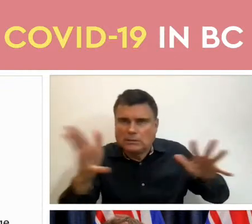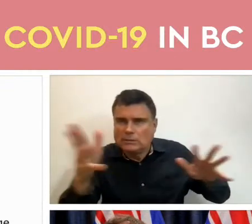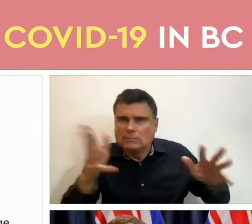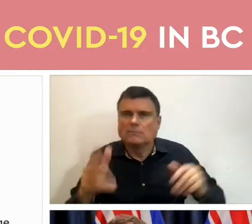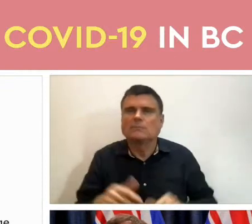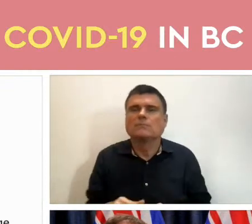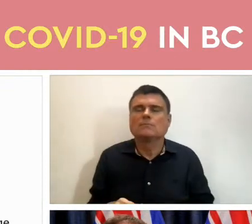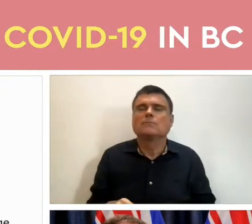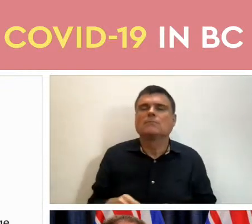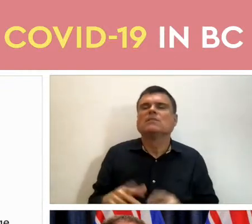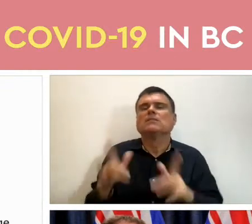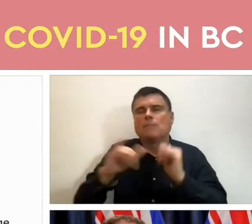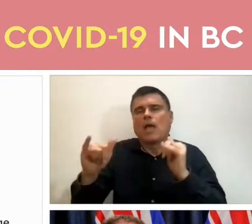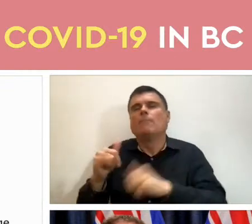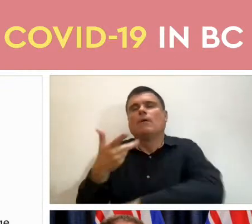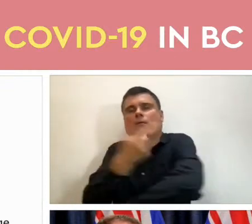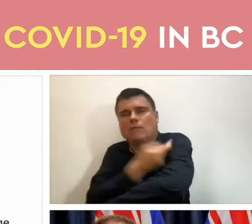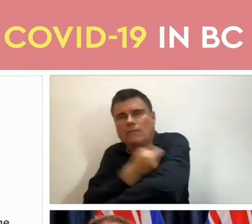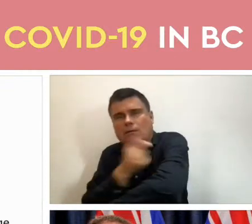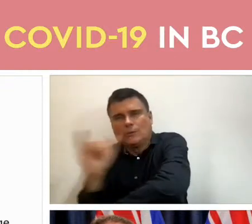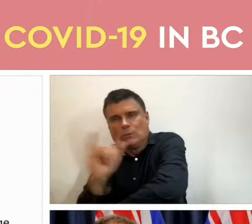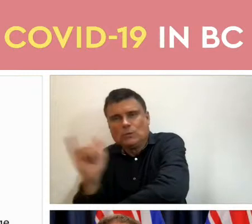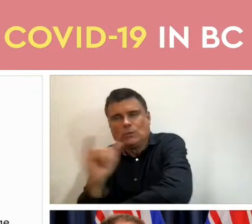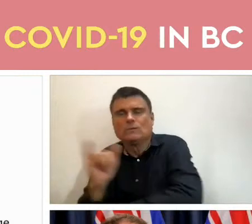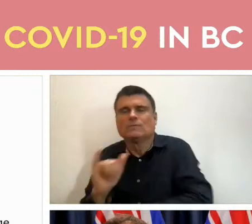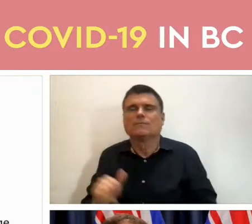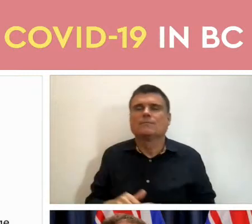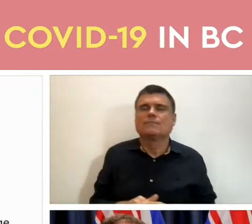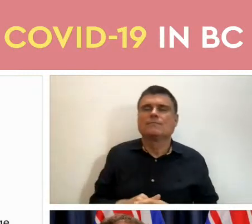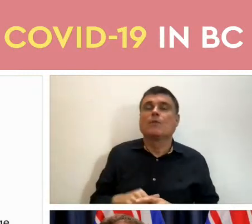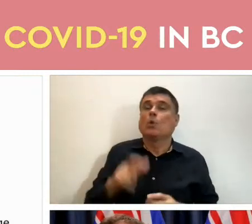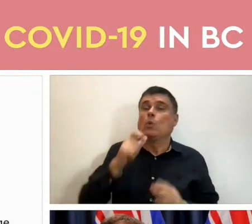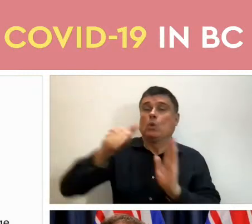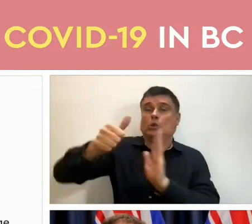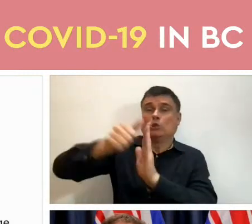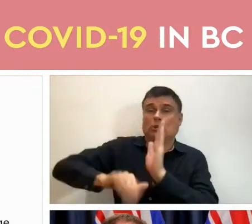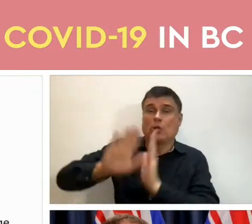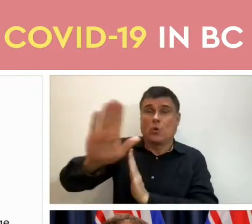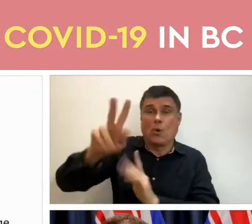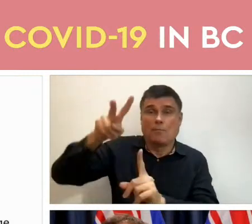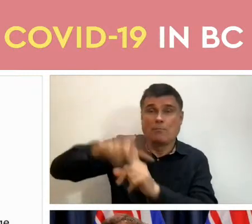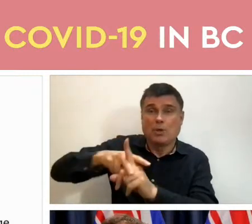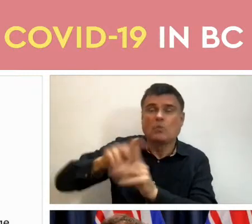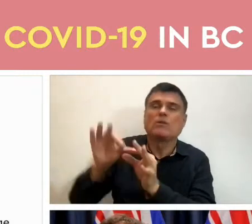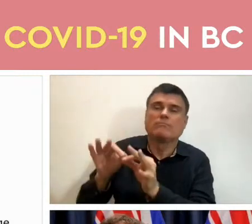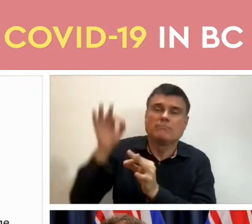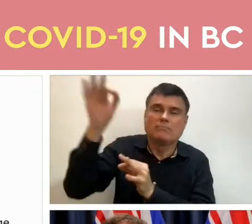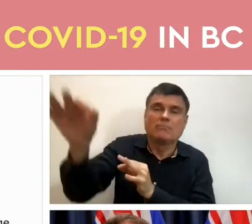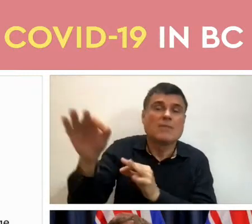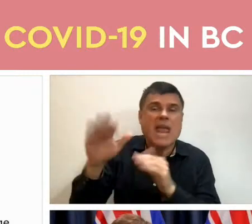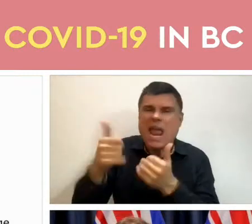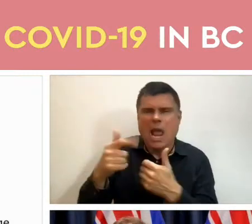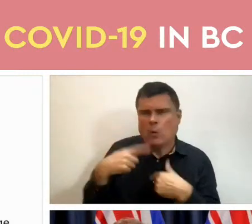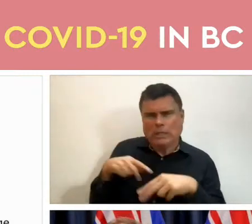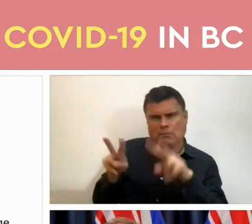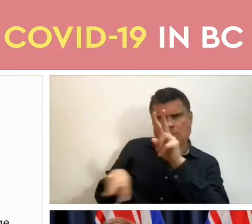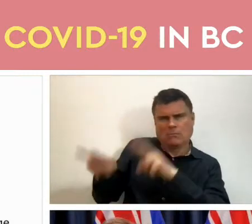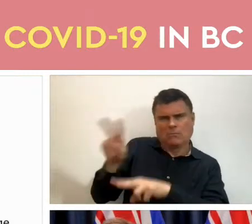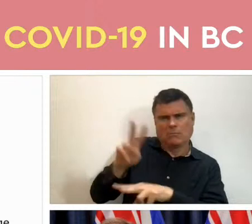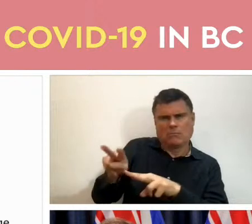Rescheduling of those appointments will be determined through a monitoring of capacity and the COVID-19 impacts